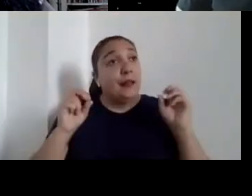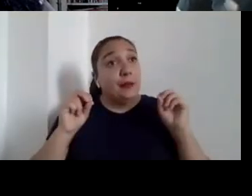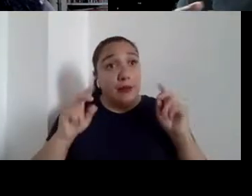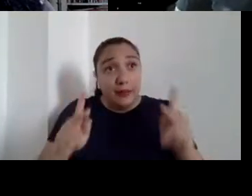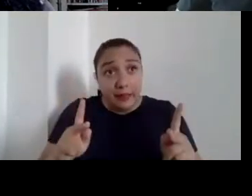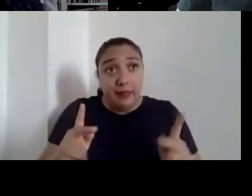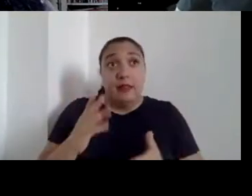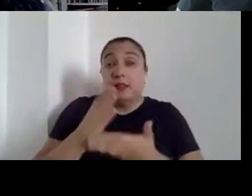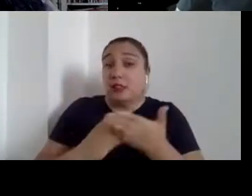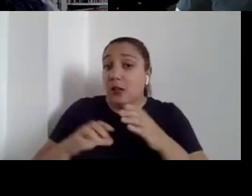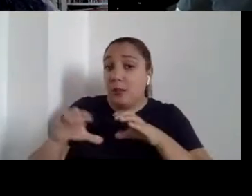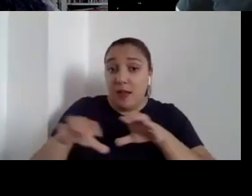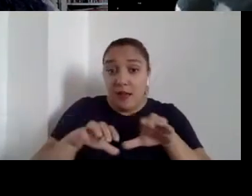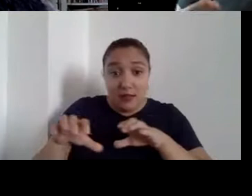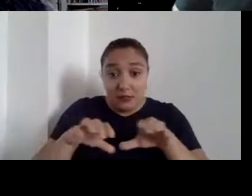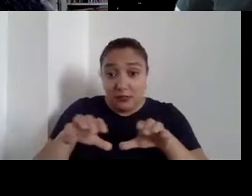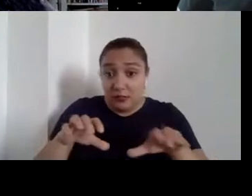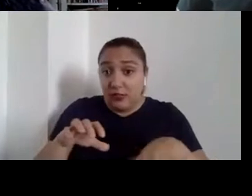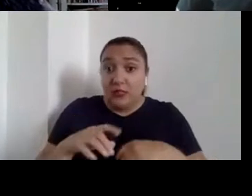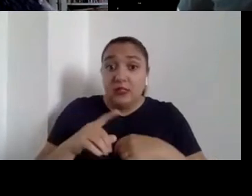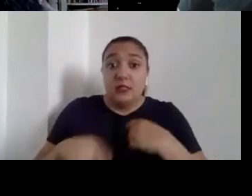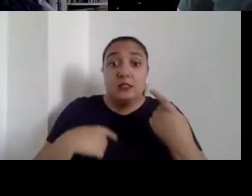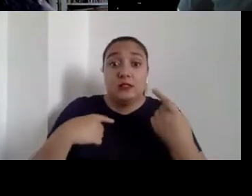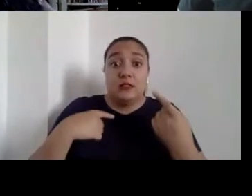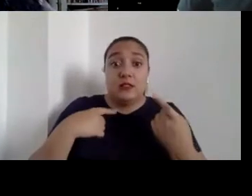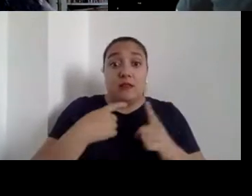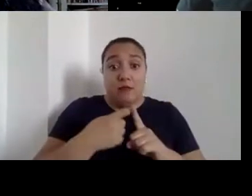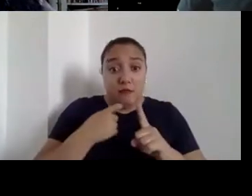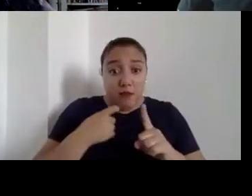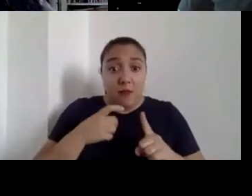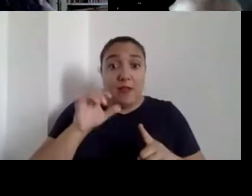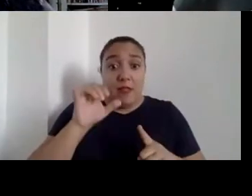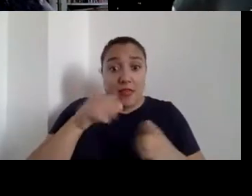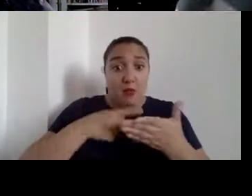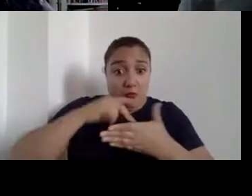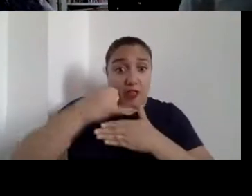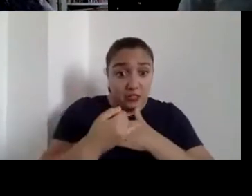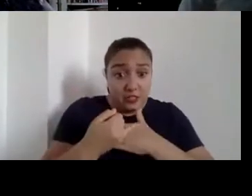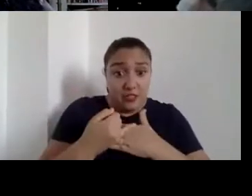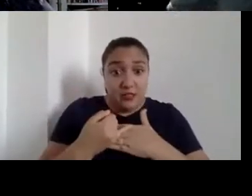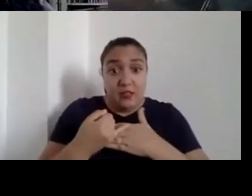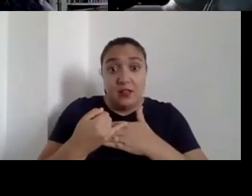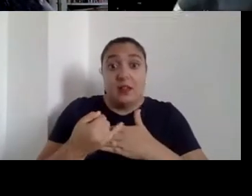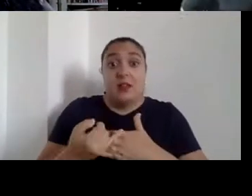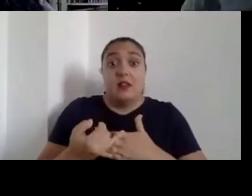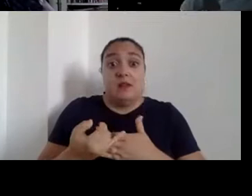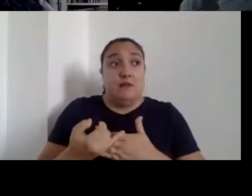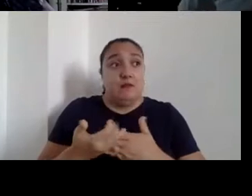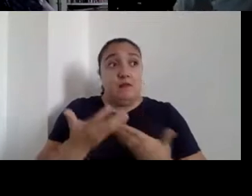the project even within his curriculum are doing that we can maybe realize through this